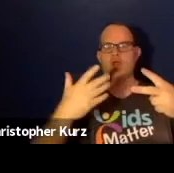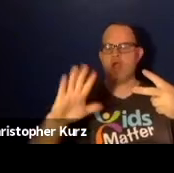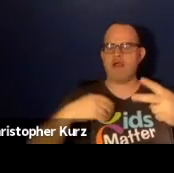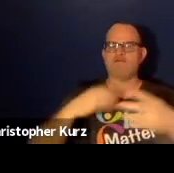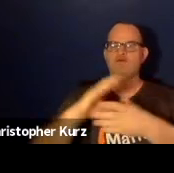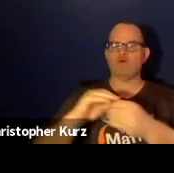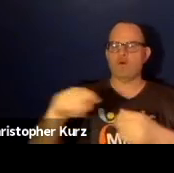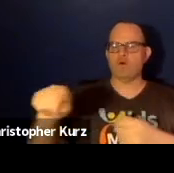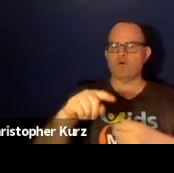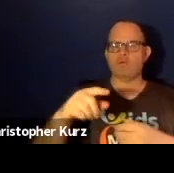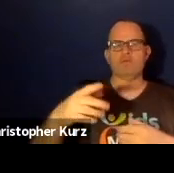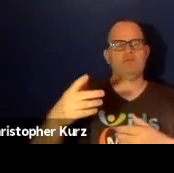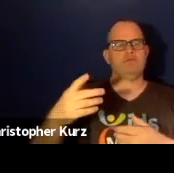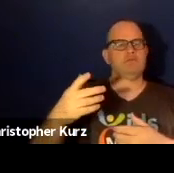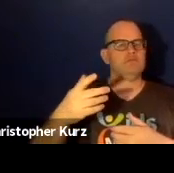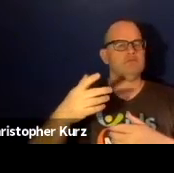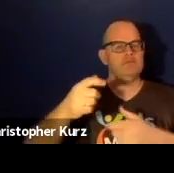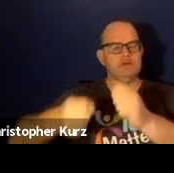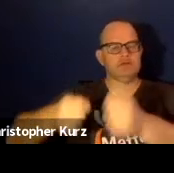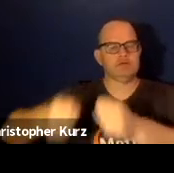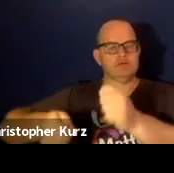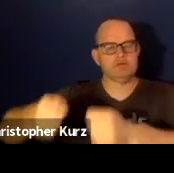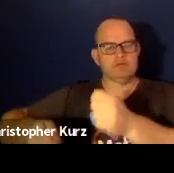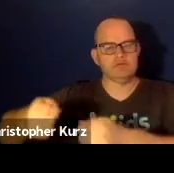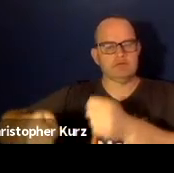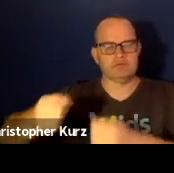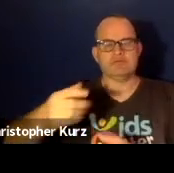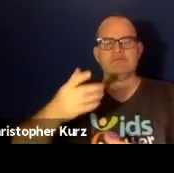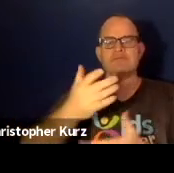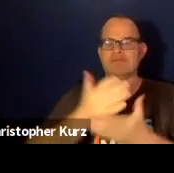or you can look at some of the existing stories